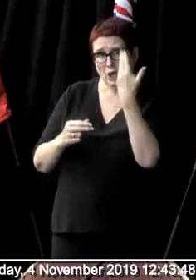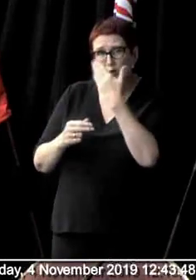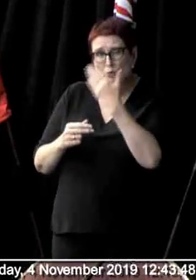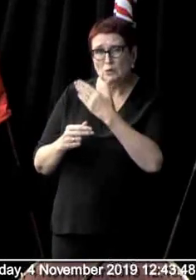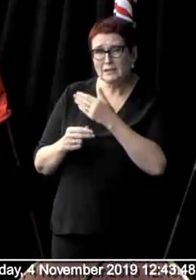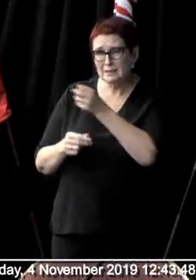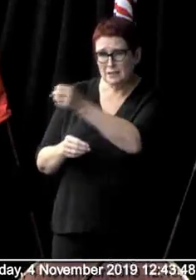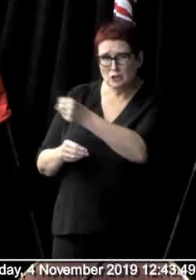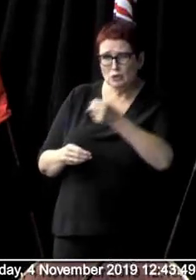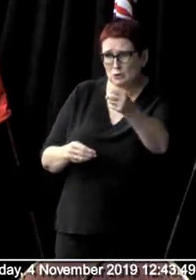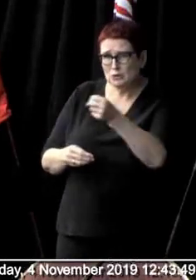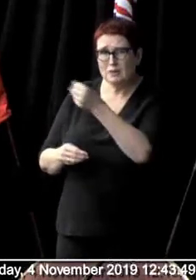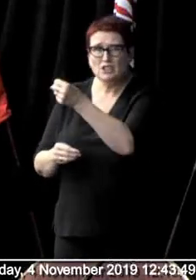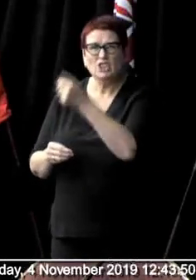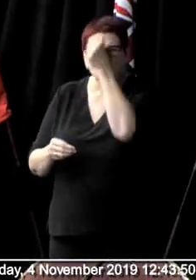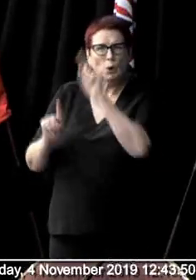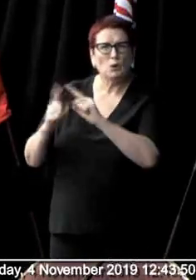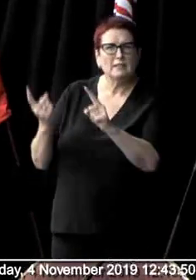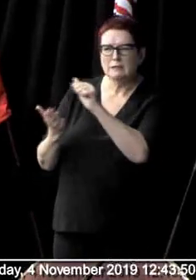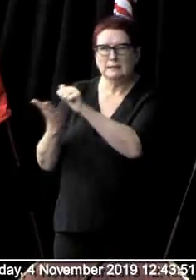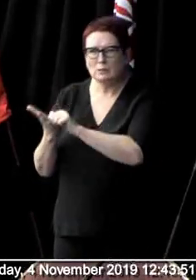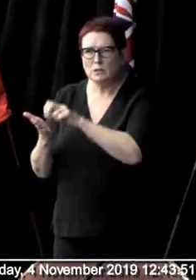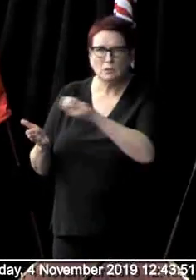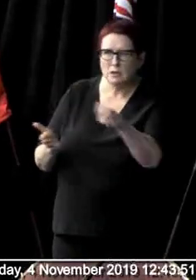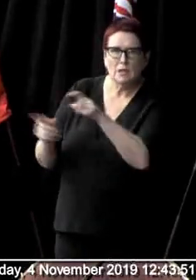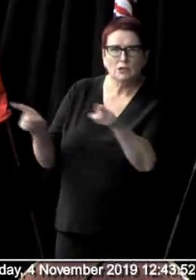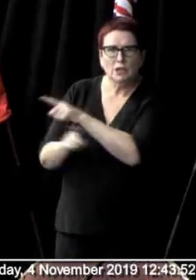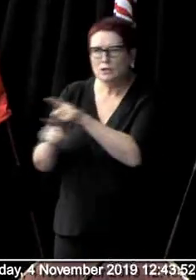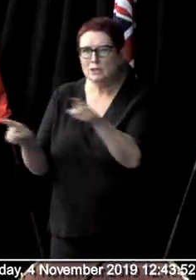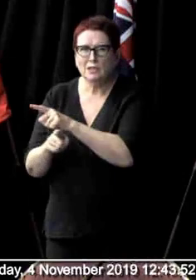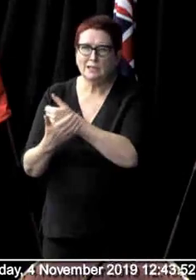Of course, with timetables, kids are transitioning every 40, 50 minutes,